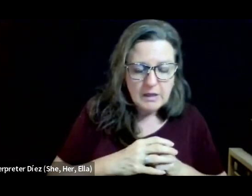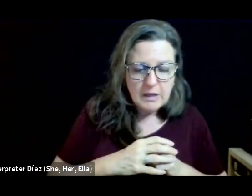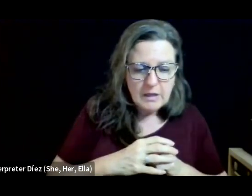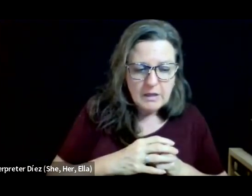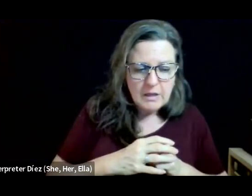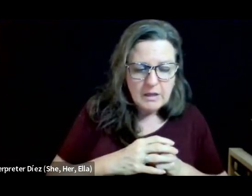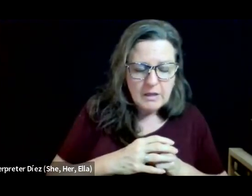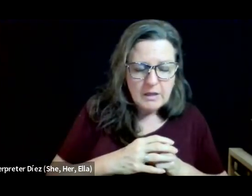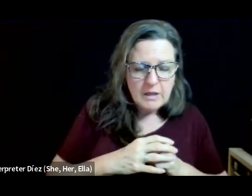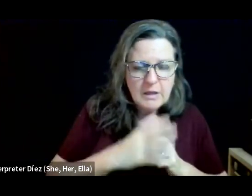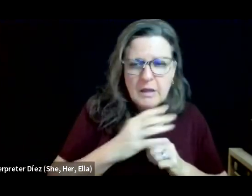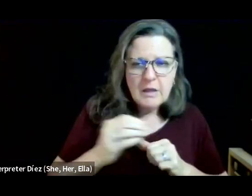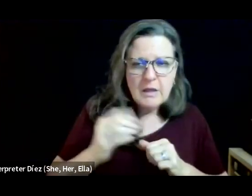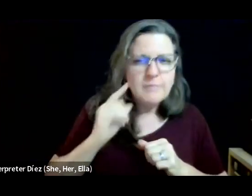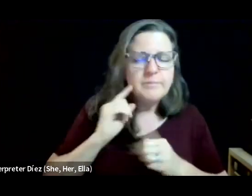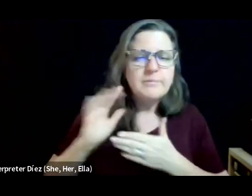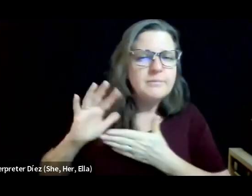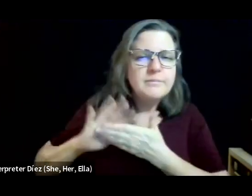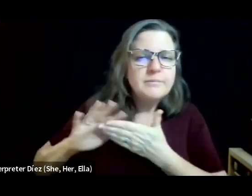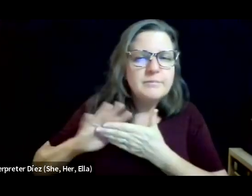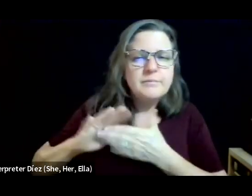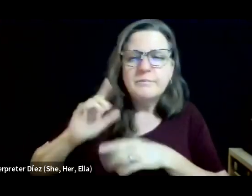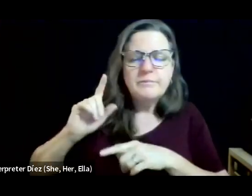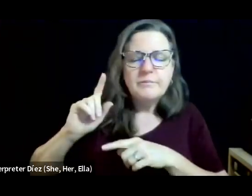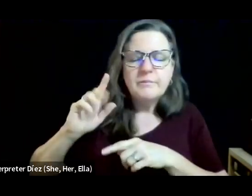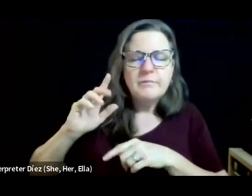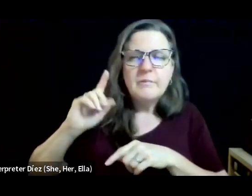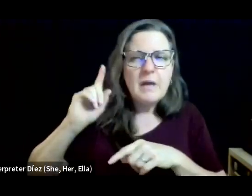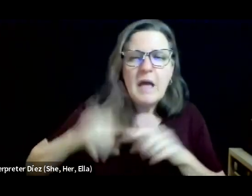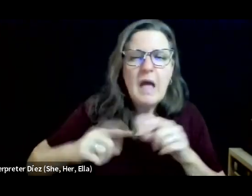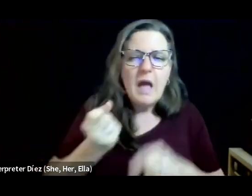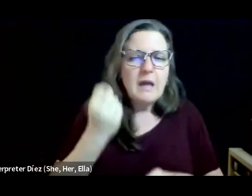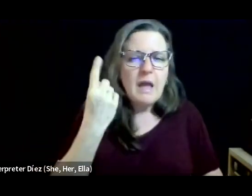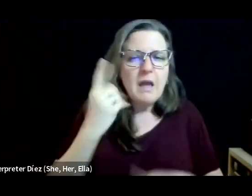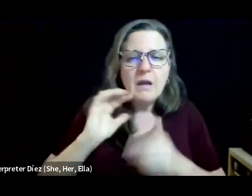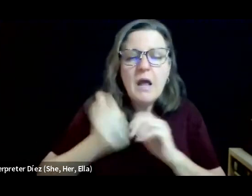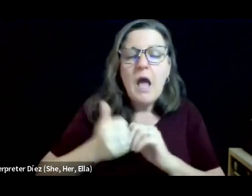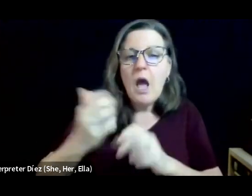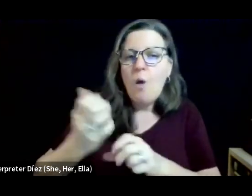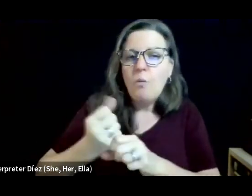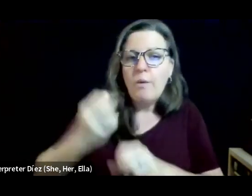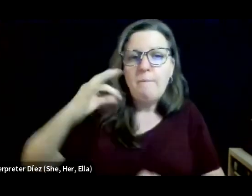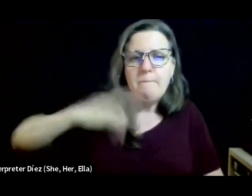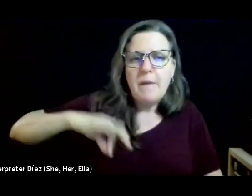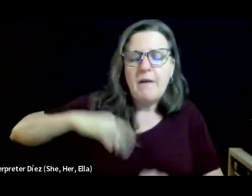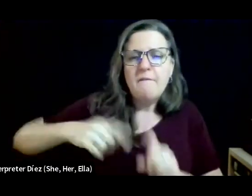And I can't see how we're benefiting from having food trucks all over our campus,